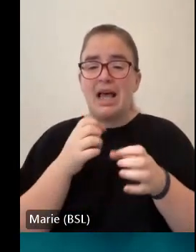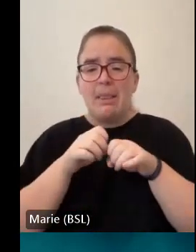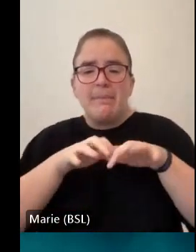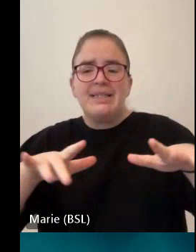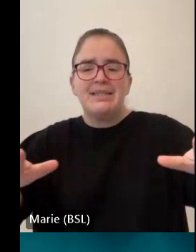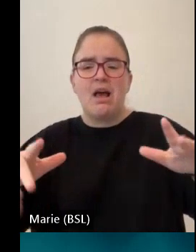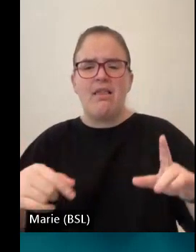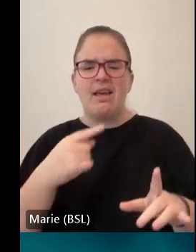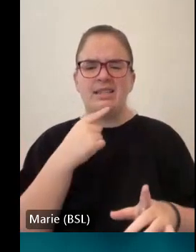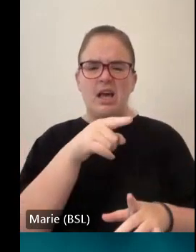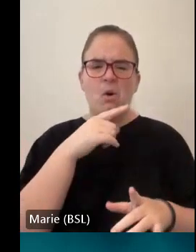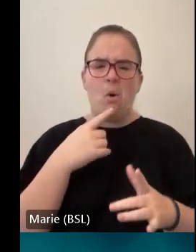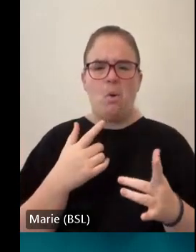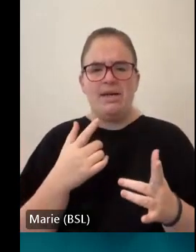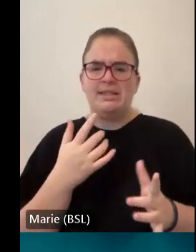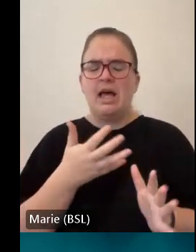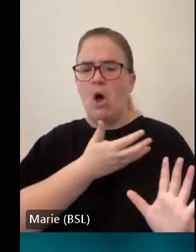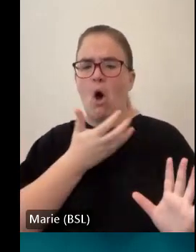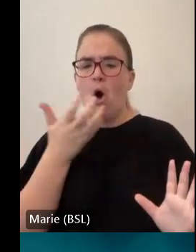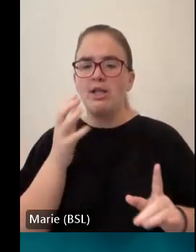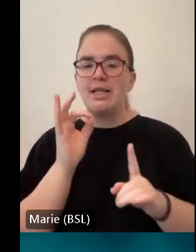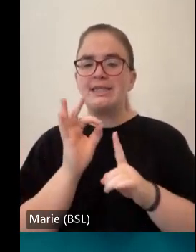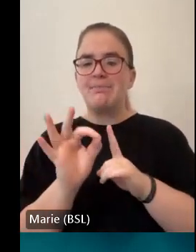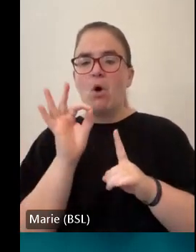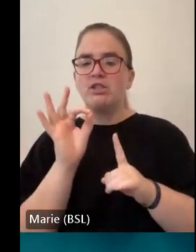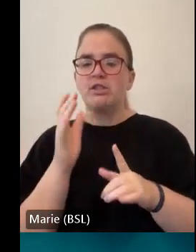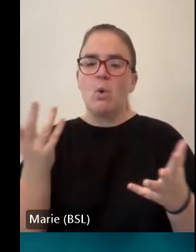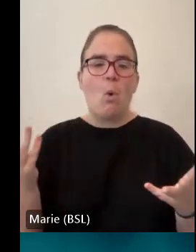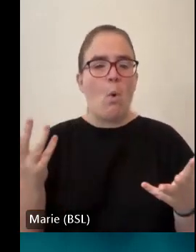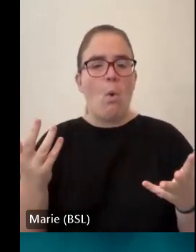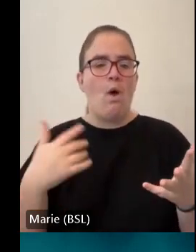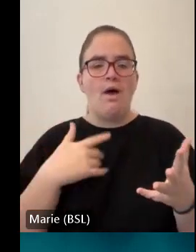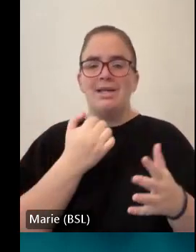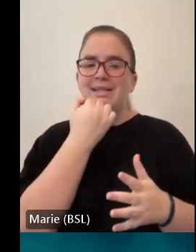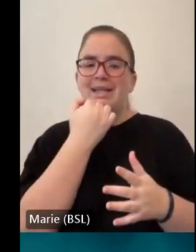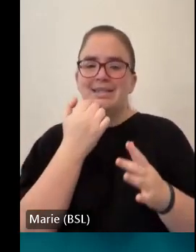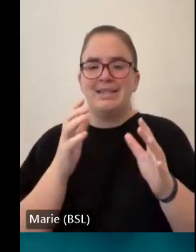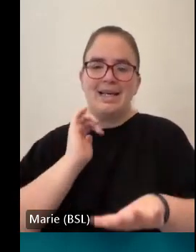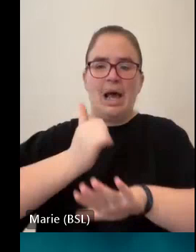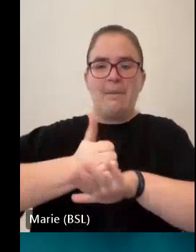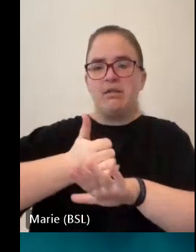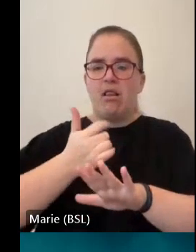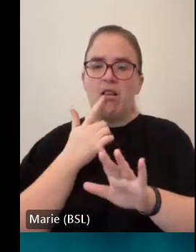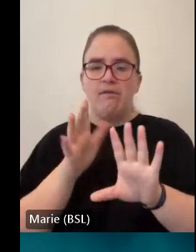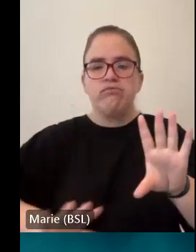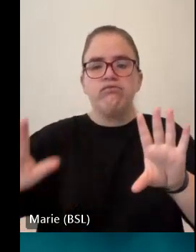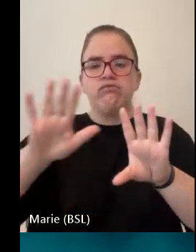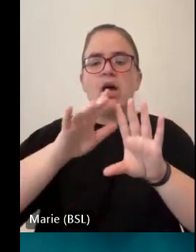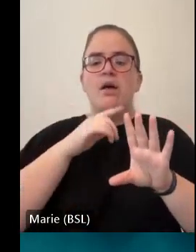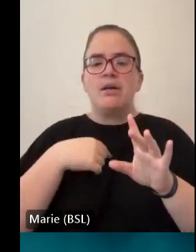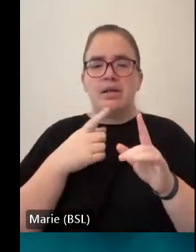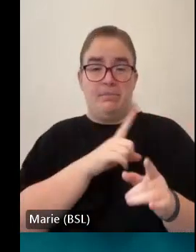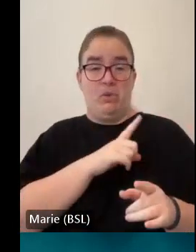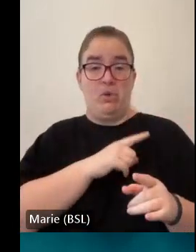It's the dating capital and the earth because we saw the rates rise, but we saw the rates rise because we had those positive,